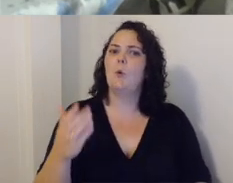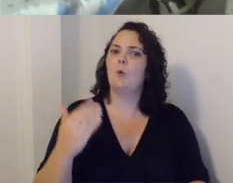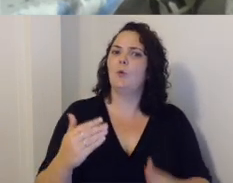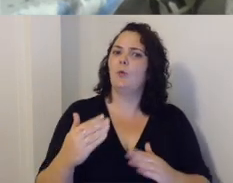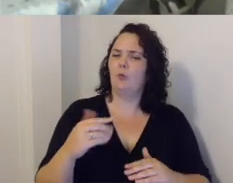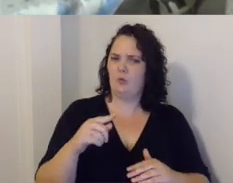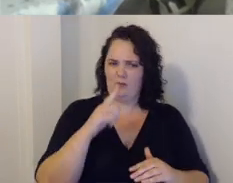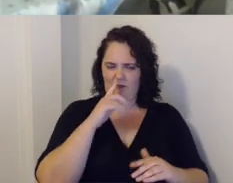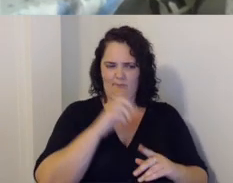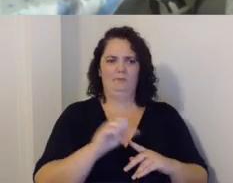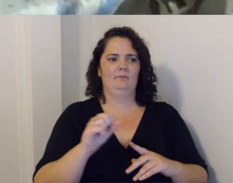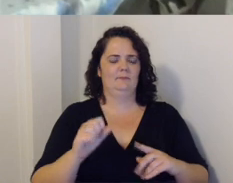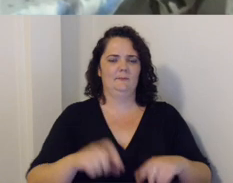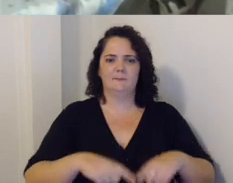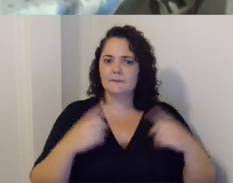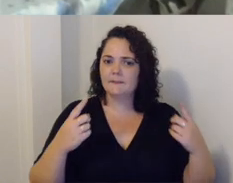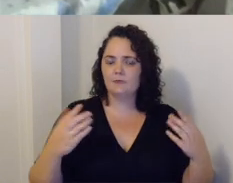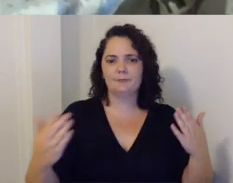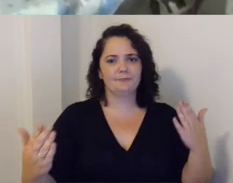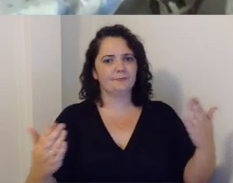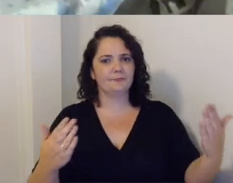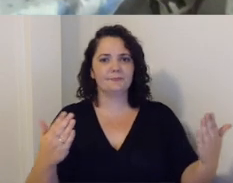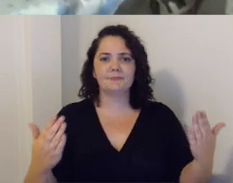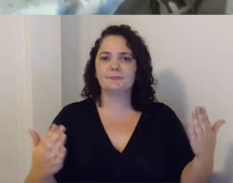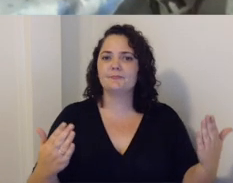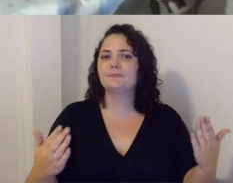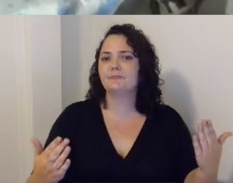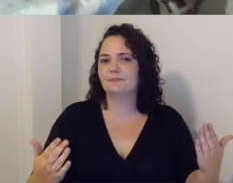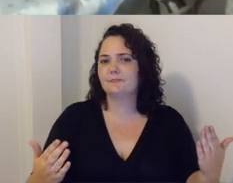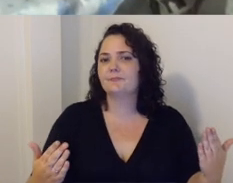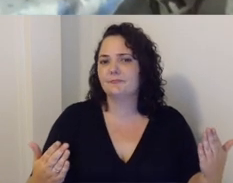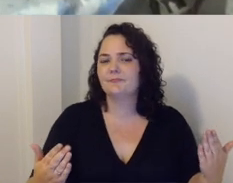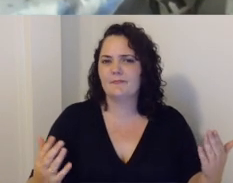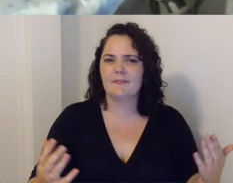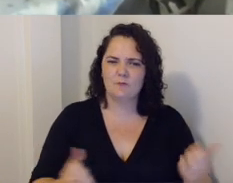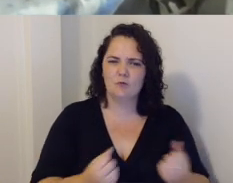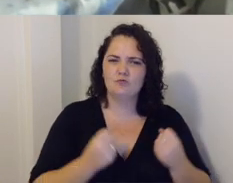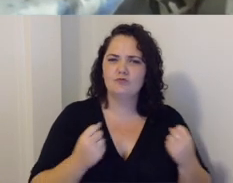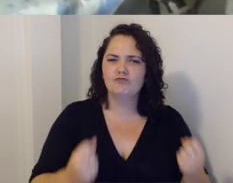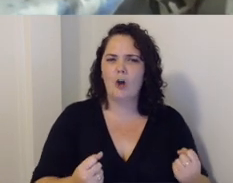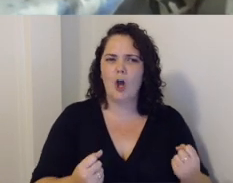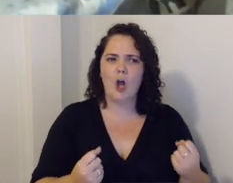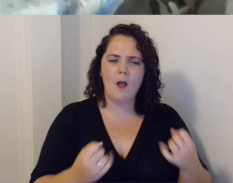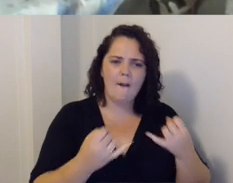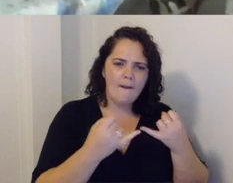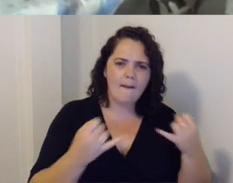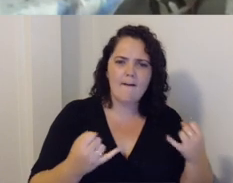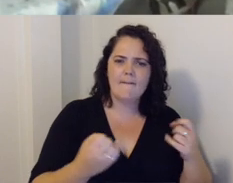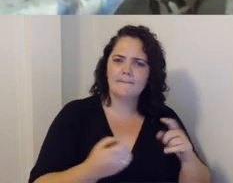the between those paintings that use far more line, more of that rigid line to define things